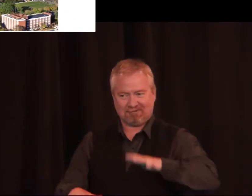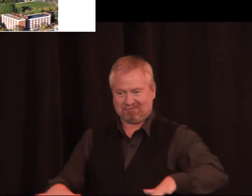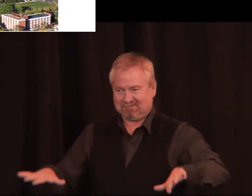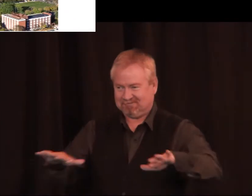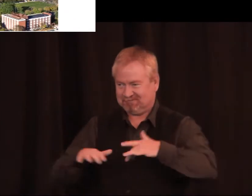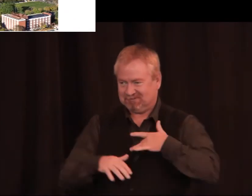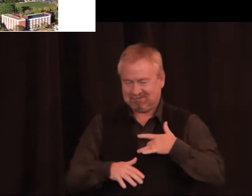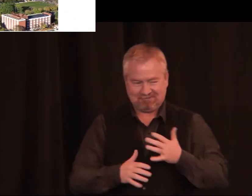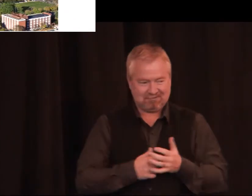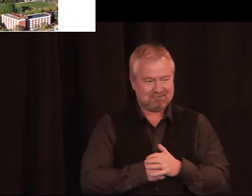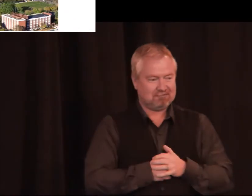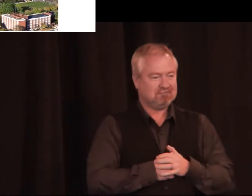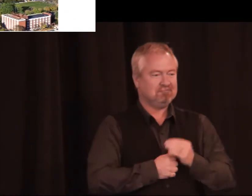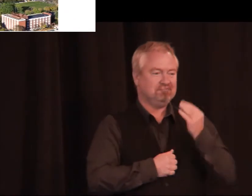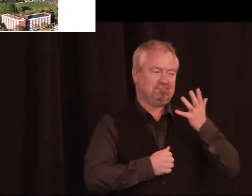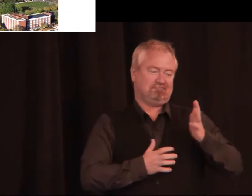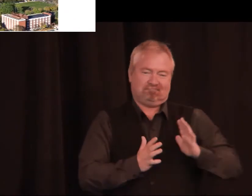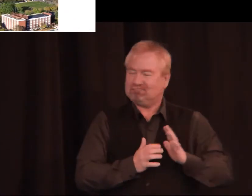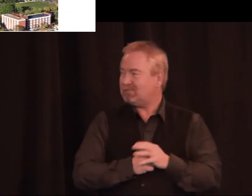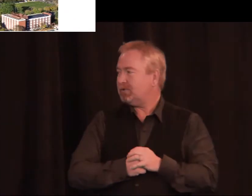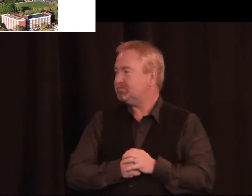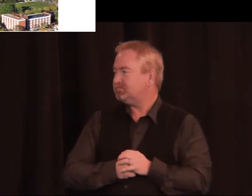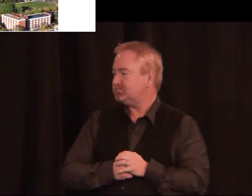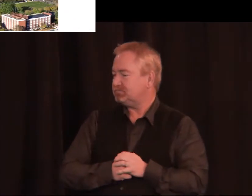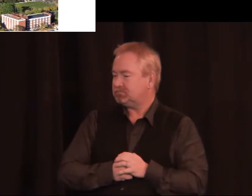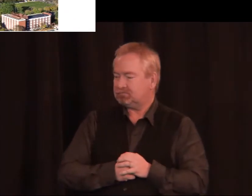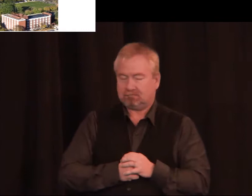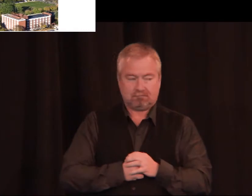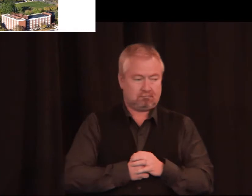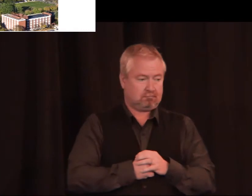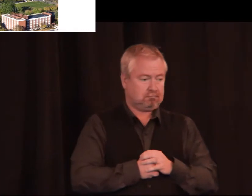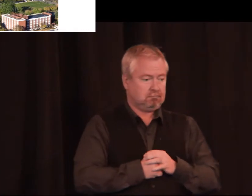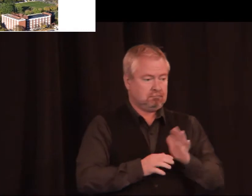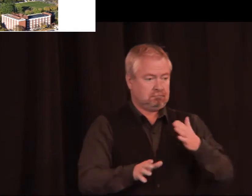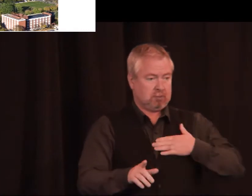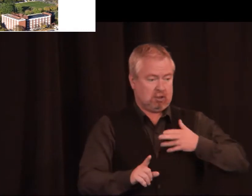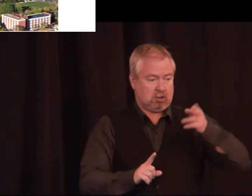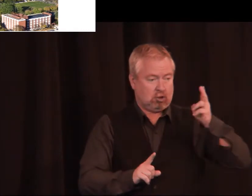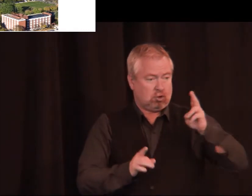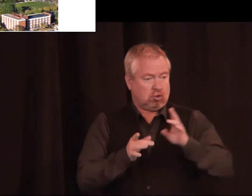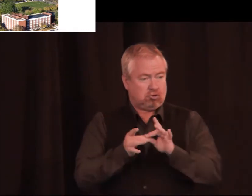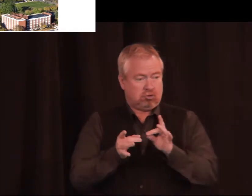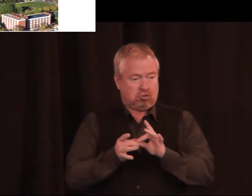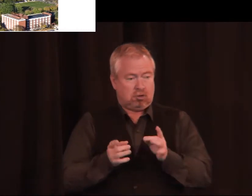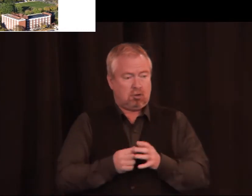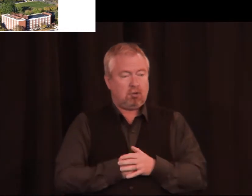So, my history, I am, like I said, I received my master's degree